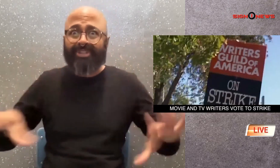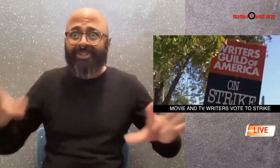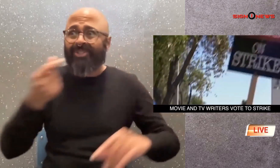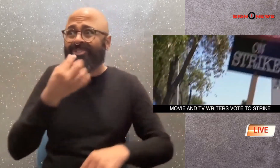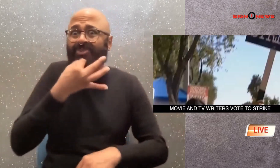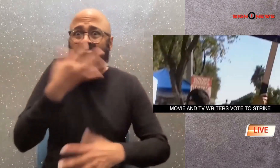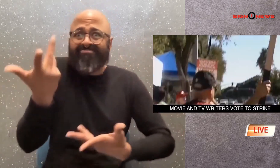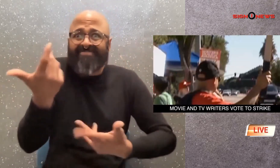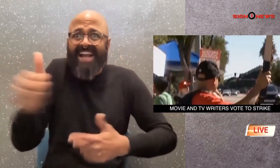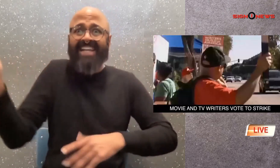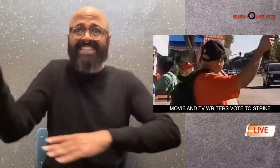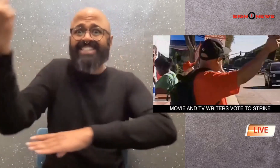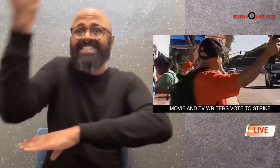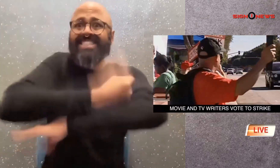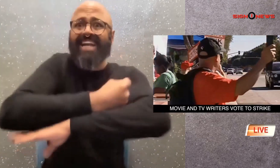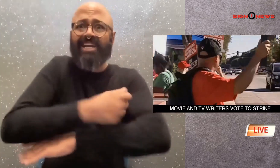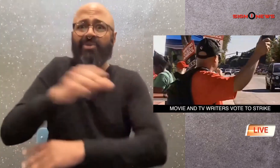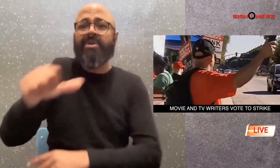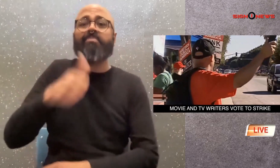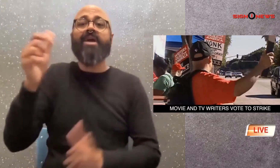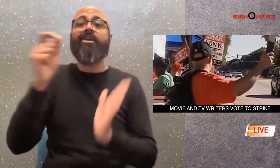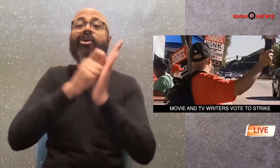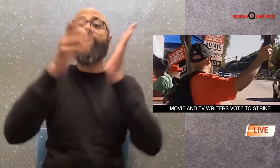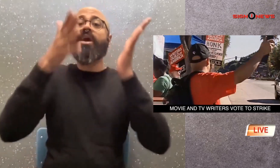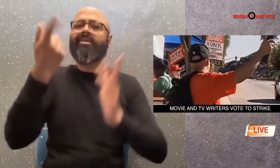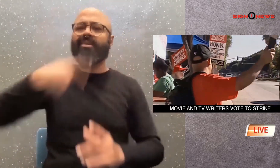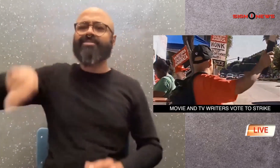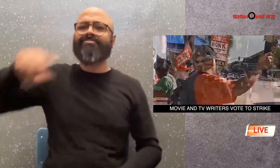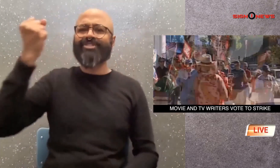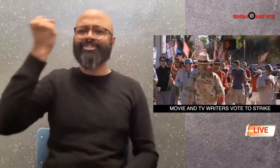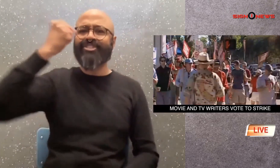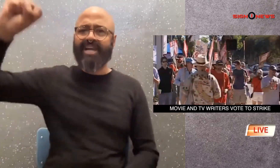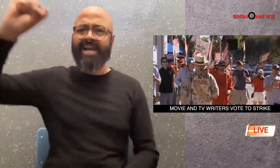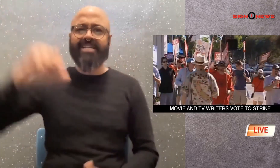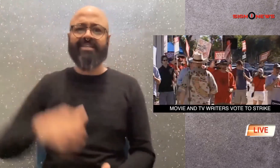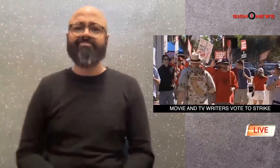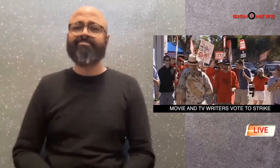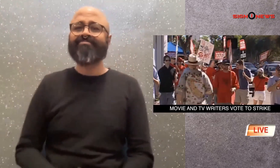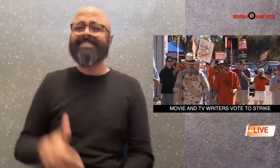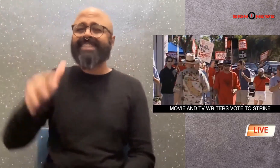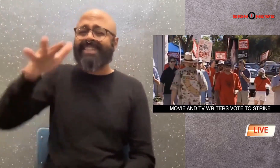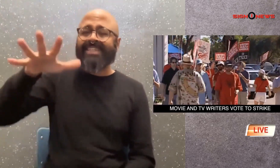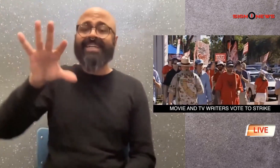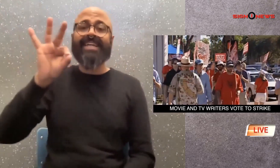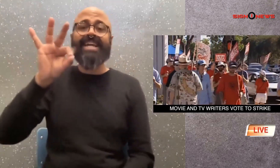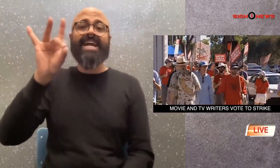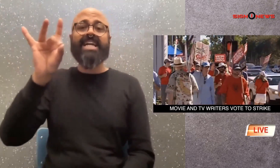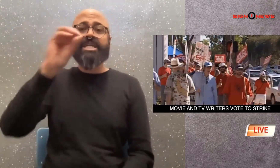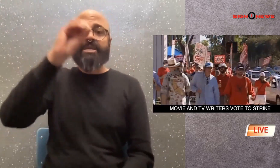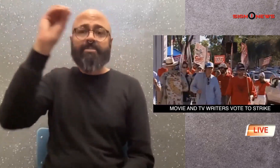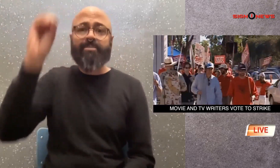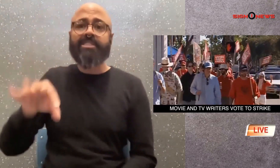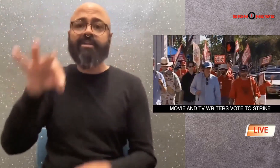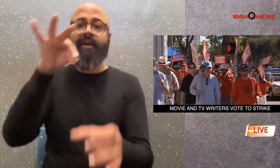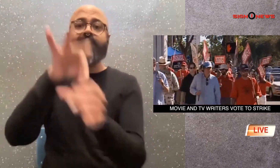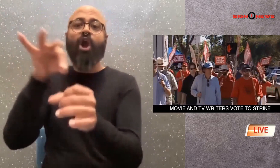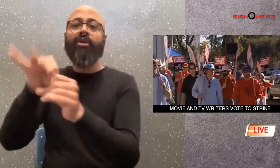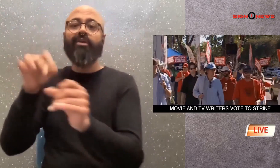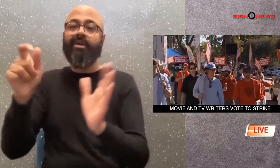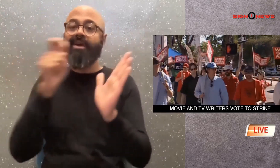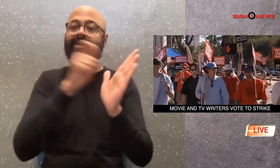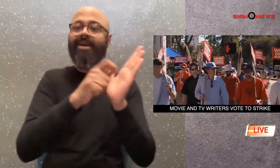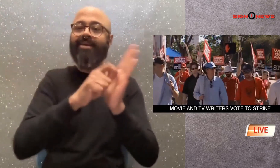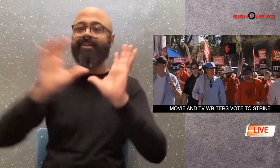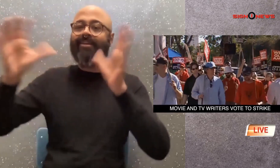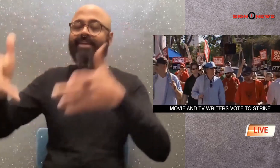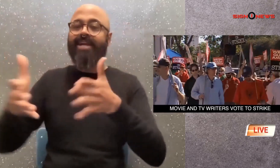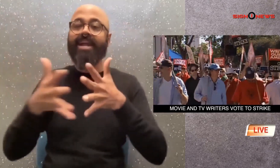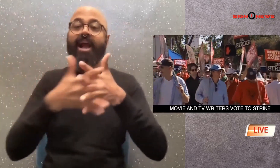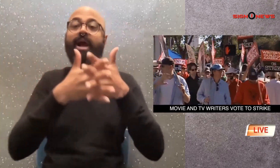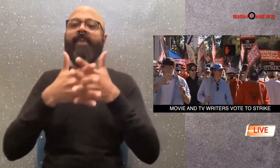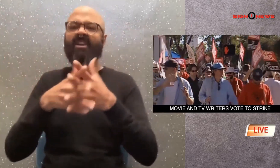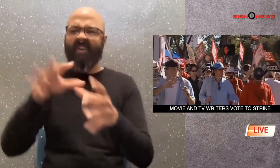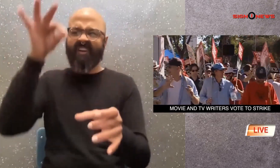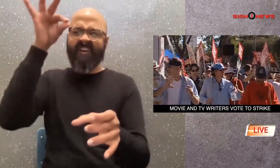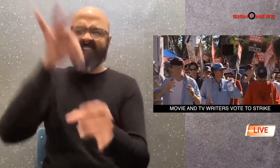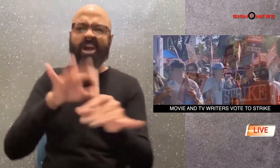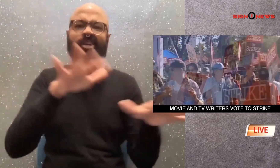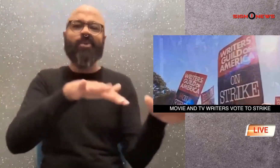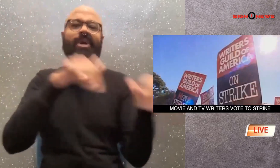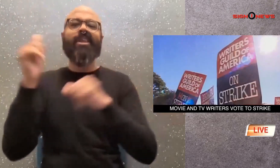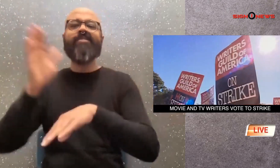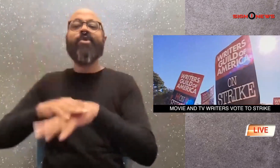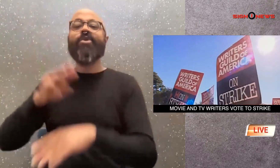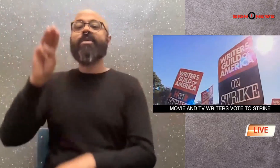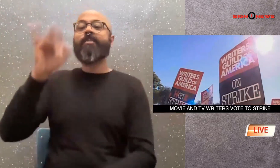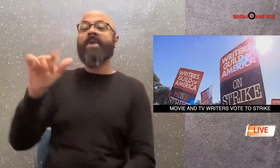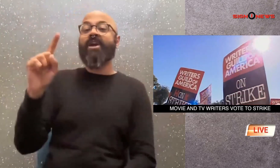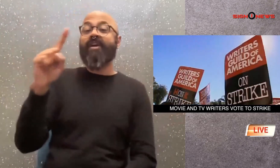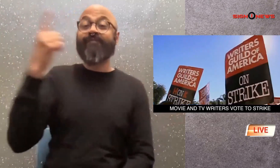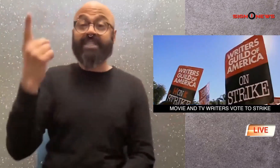Hollywood could be shut down by another writers strike nearly 98% of the voters in the Writers